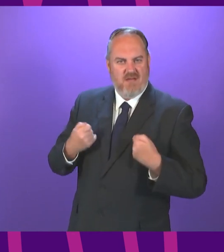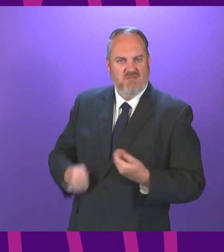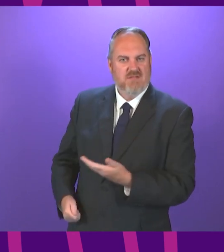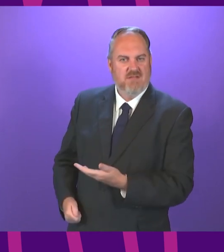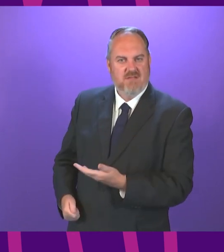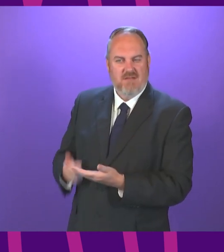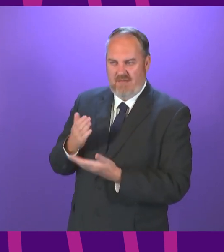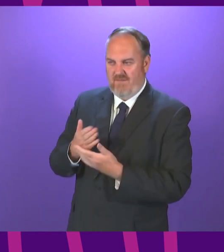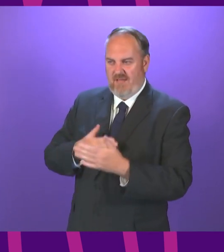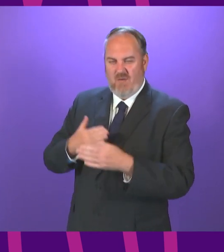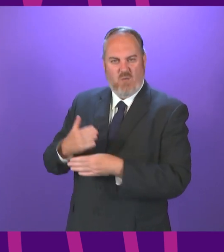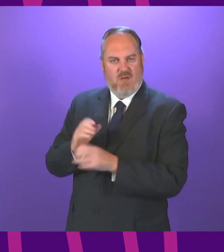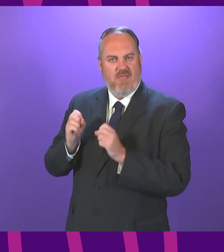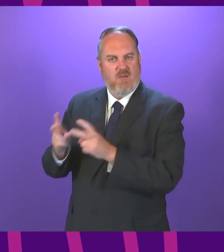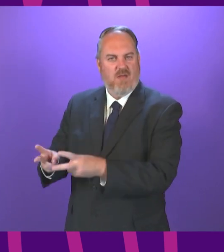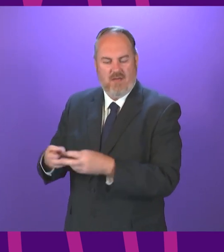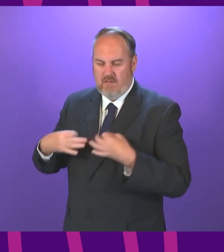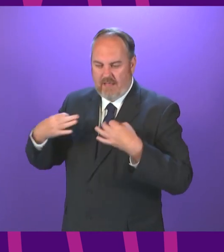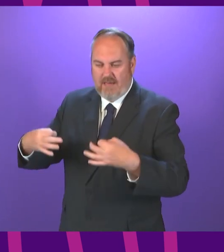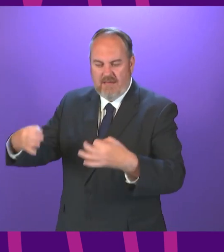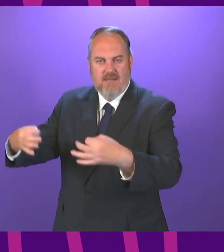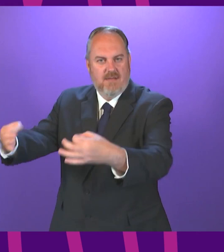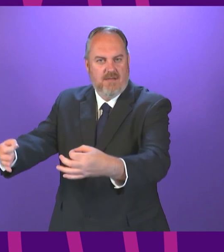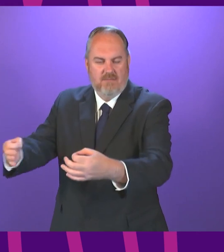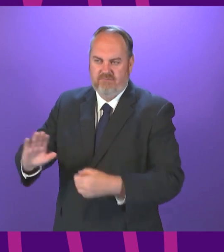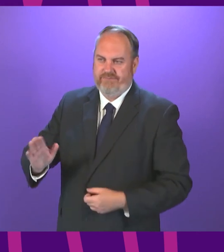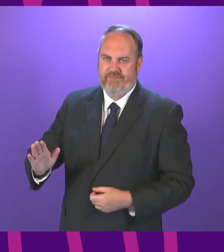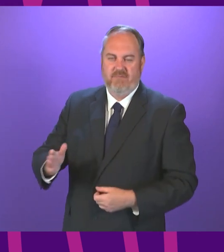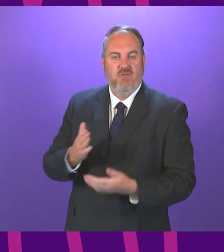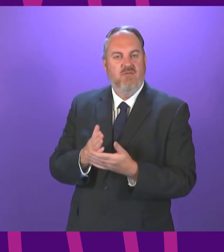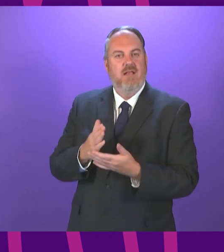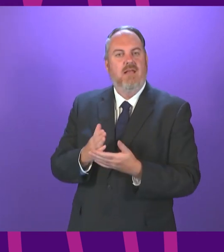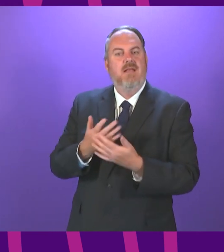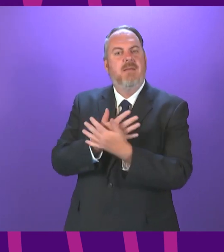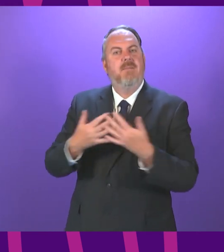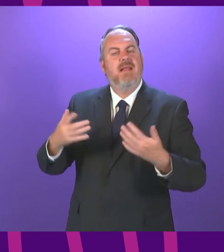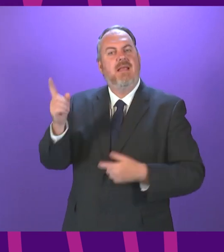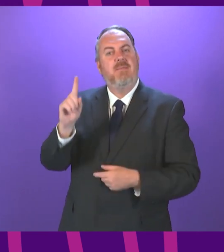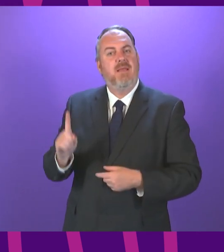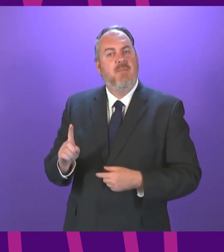only positive cases are being contacted currently, those who self-isolate because they know that they